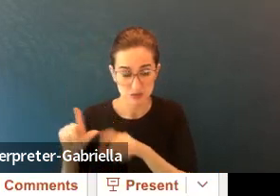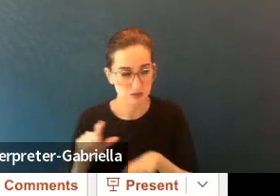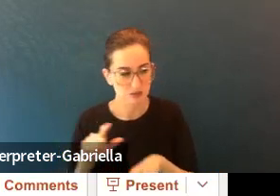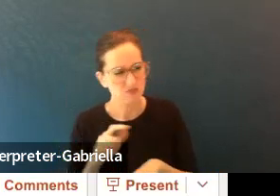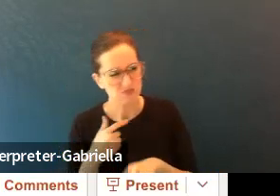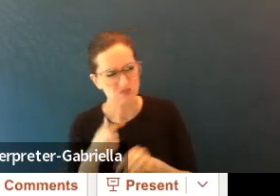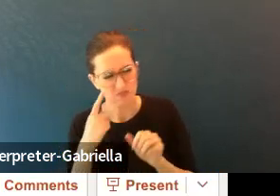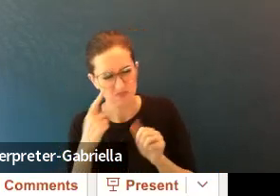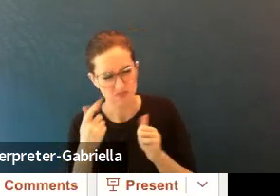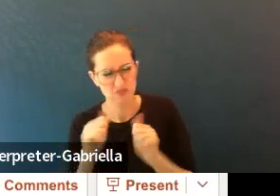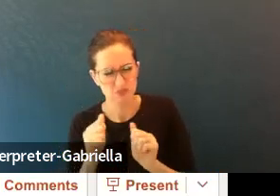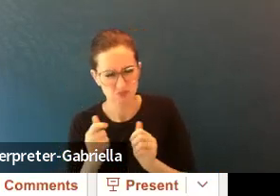Okay. You should be able to